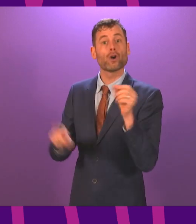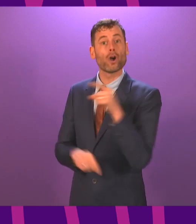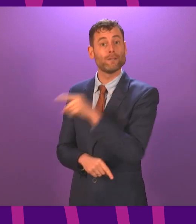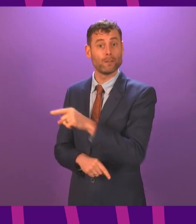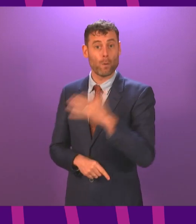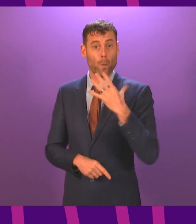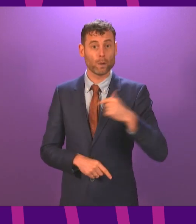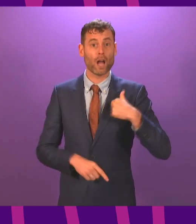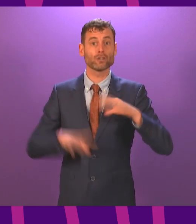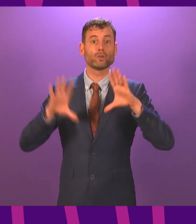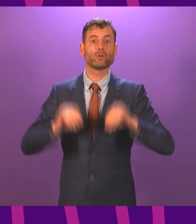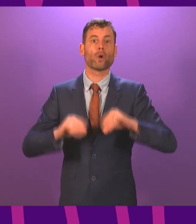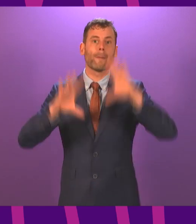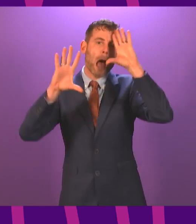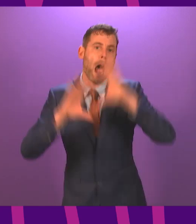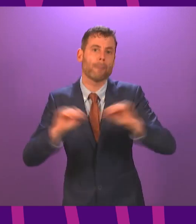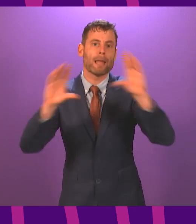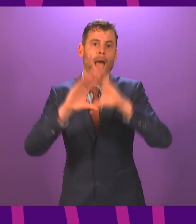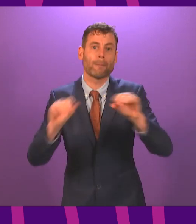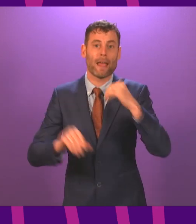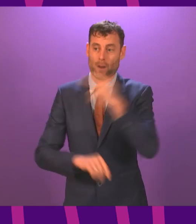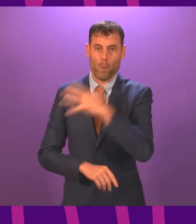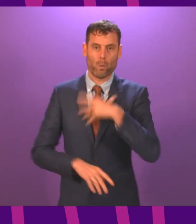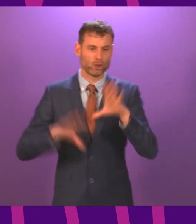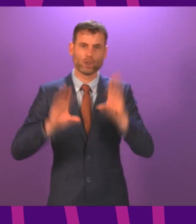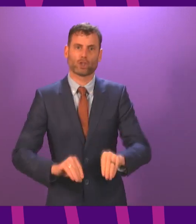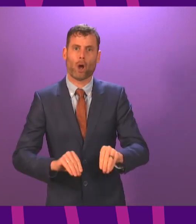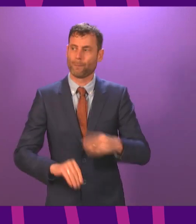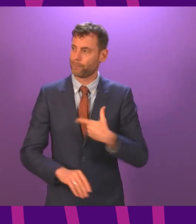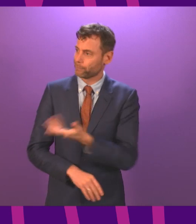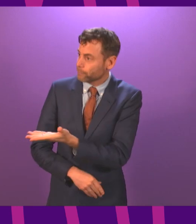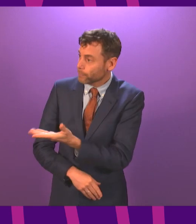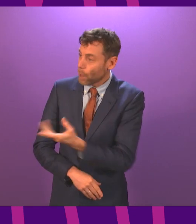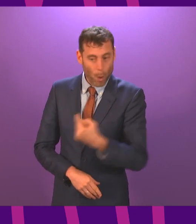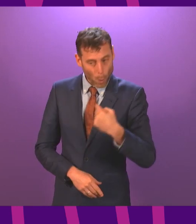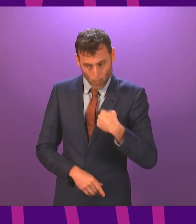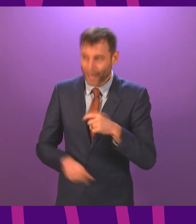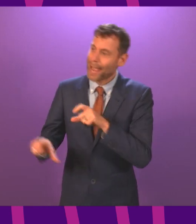wanted to take away our ability to do that on a daily basis, but we will continue to